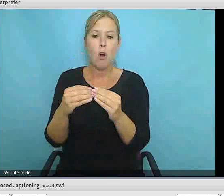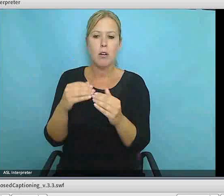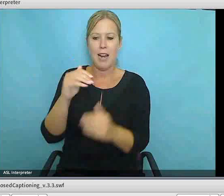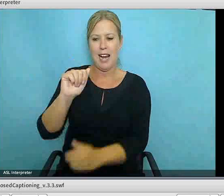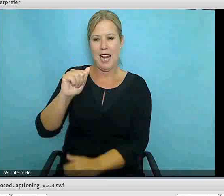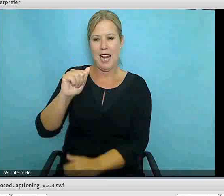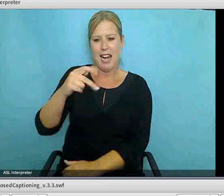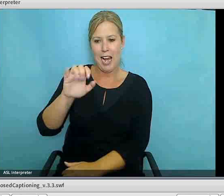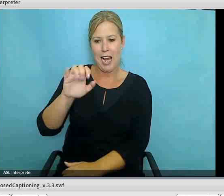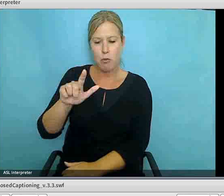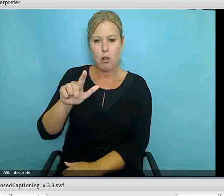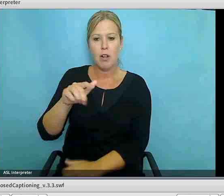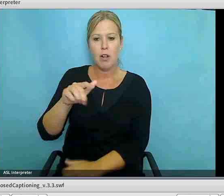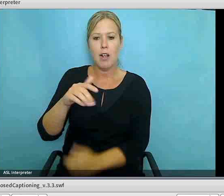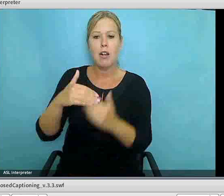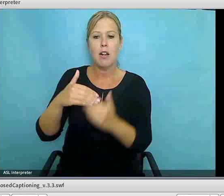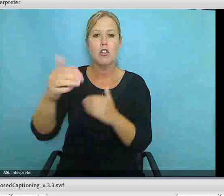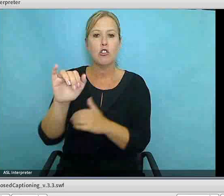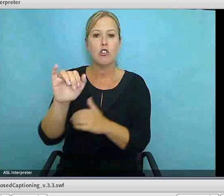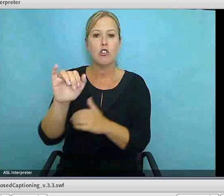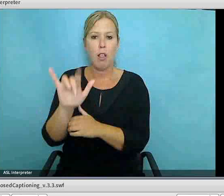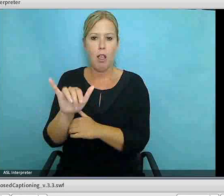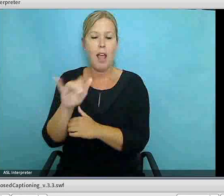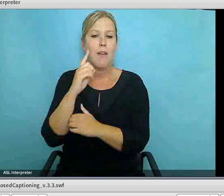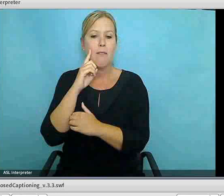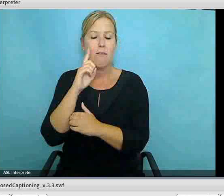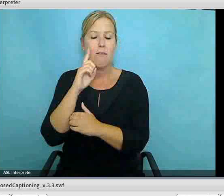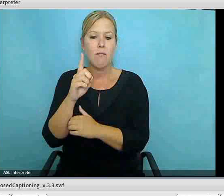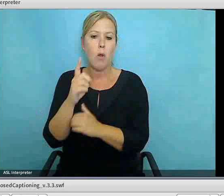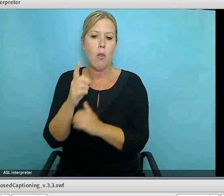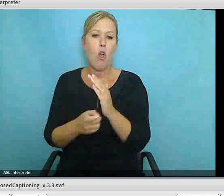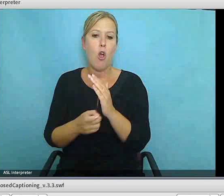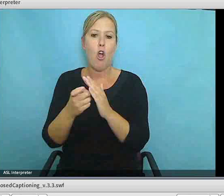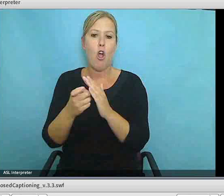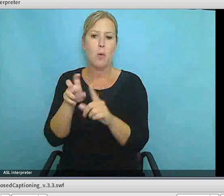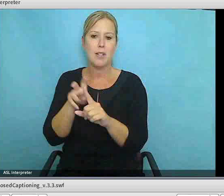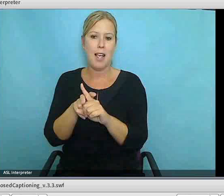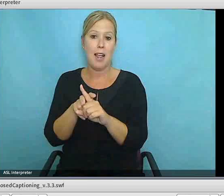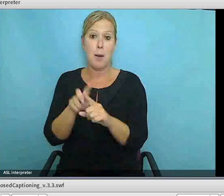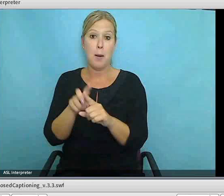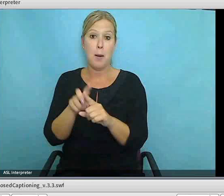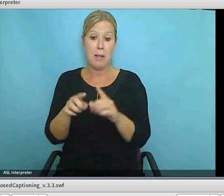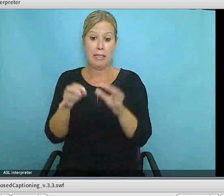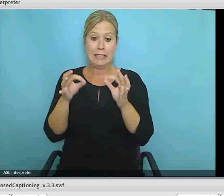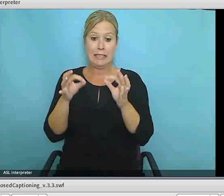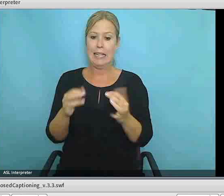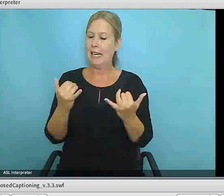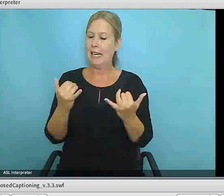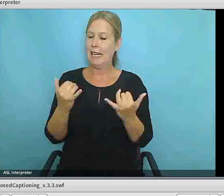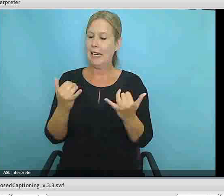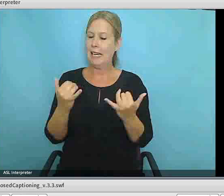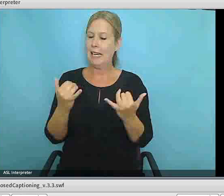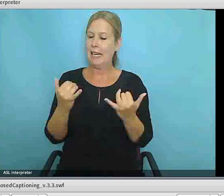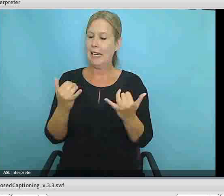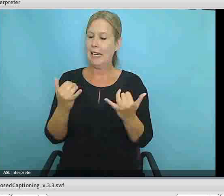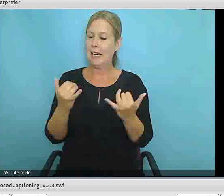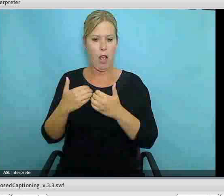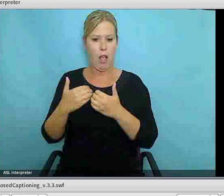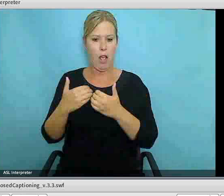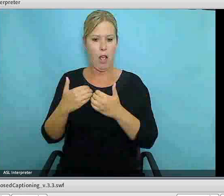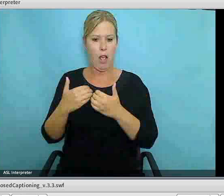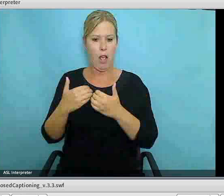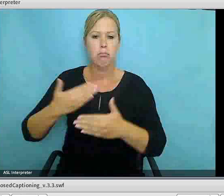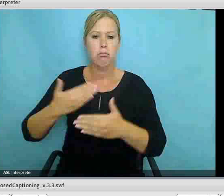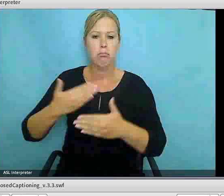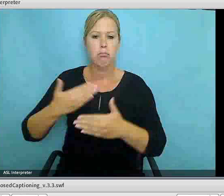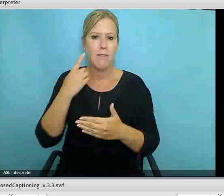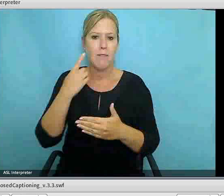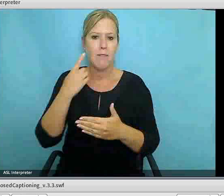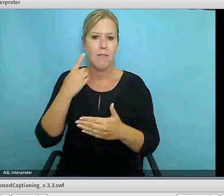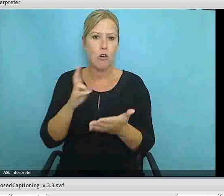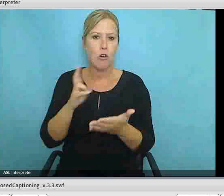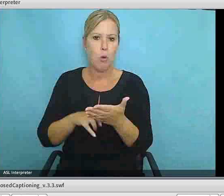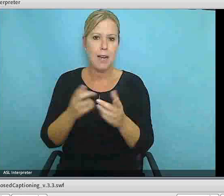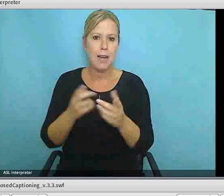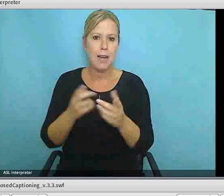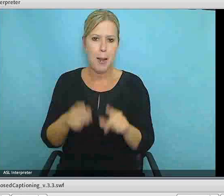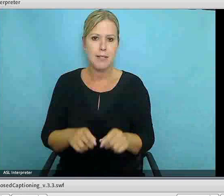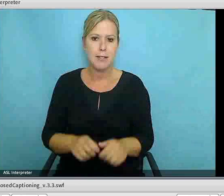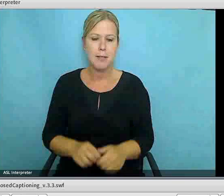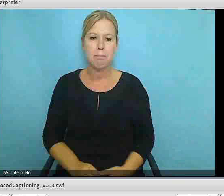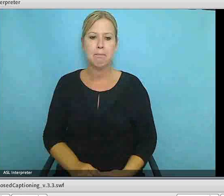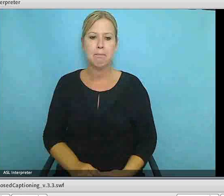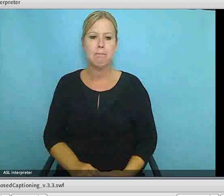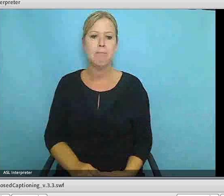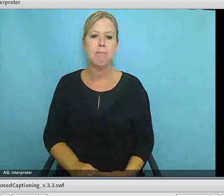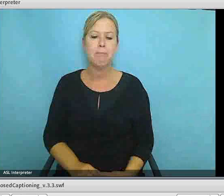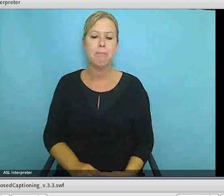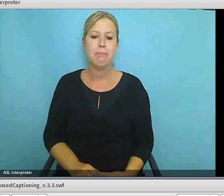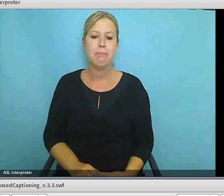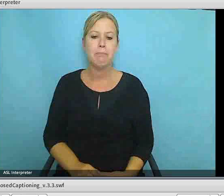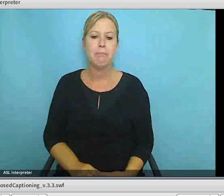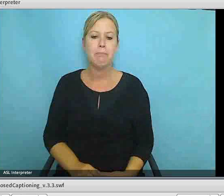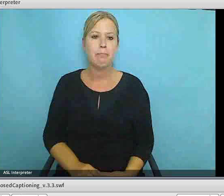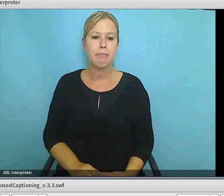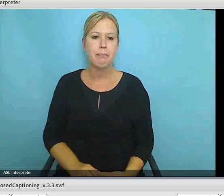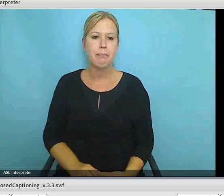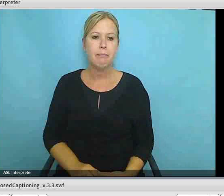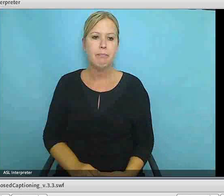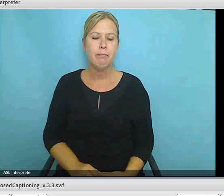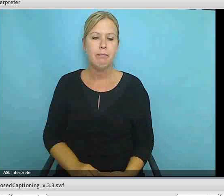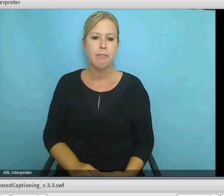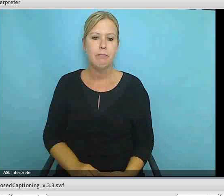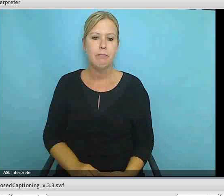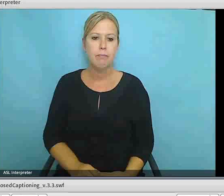A lot will depend on what the enrollment dynamics look like as we go along.